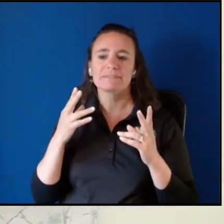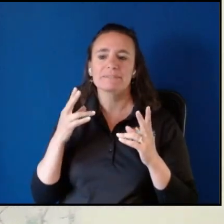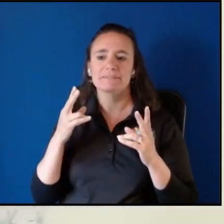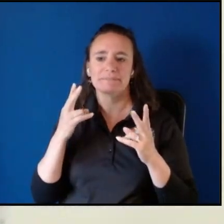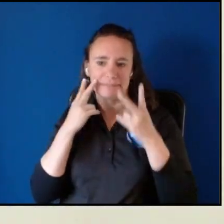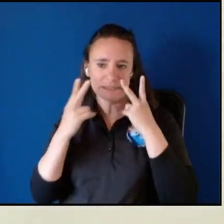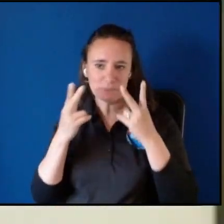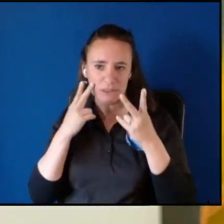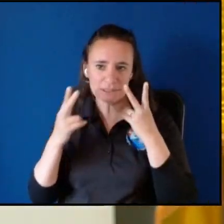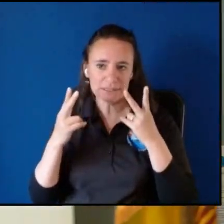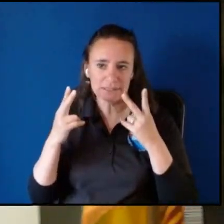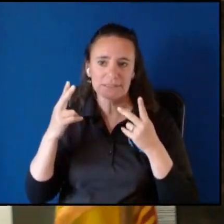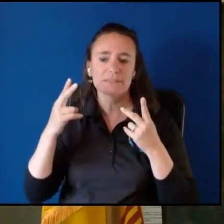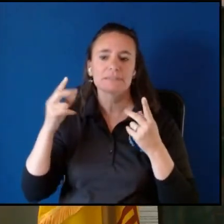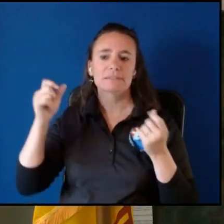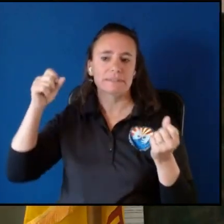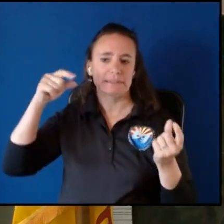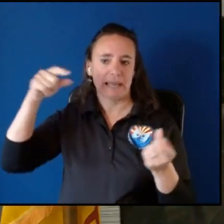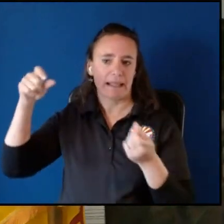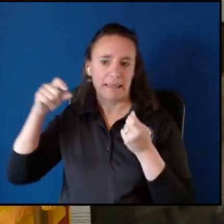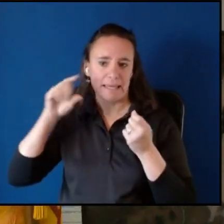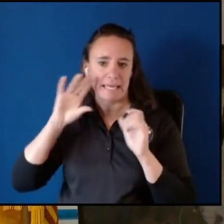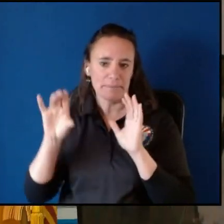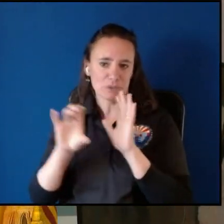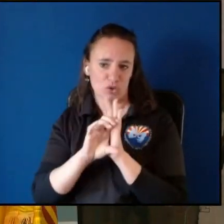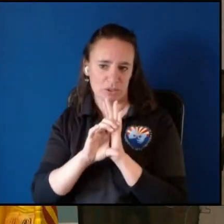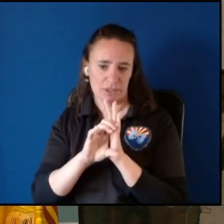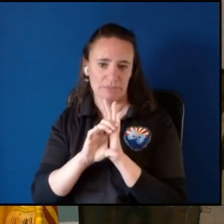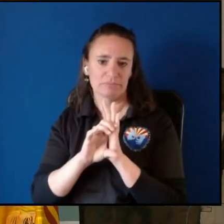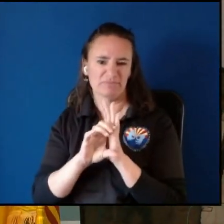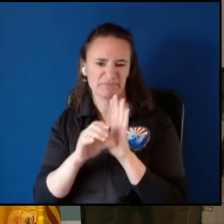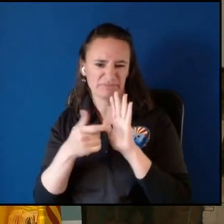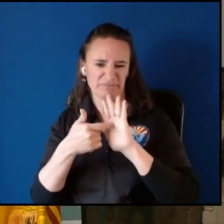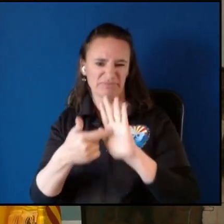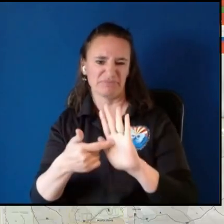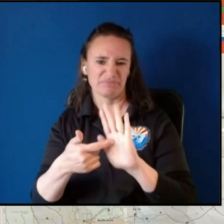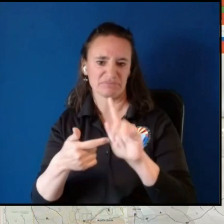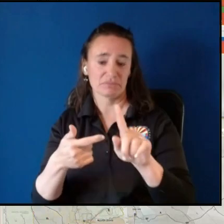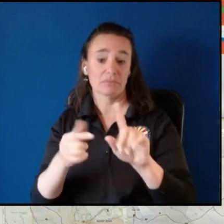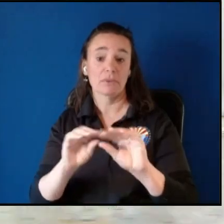And what's really obvious is all these clouds